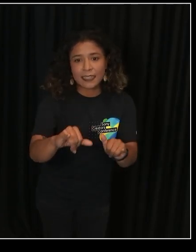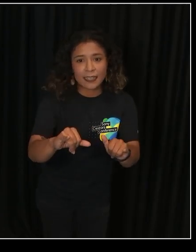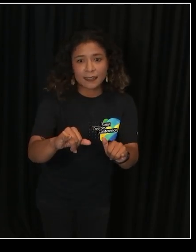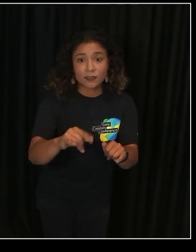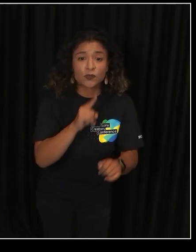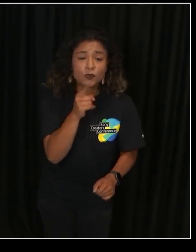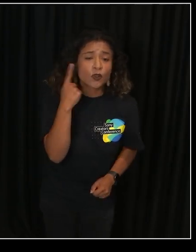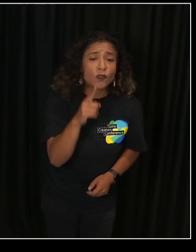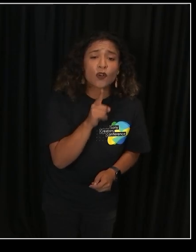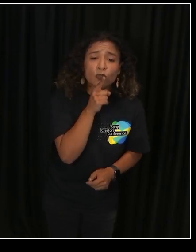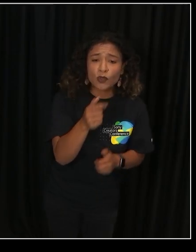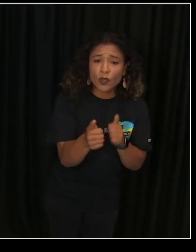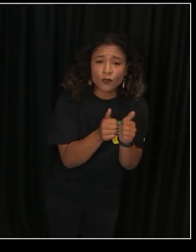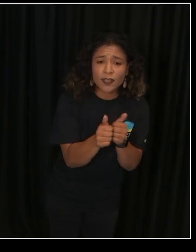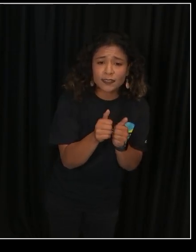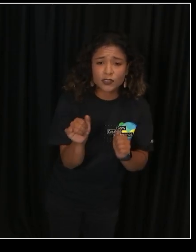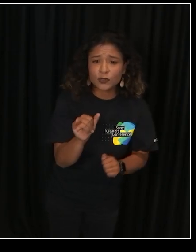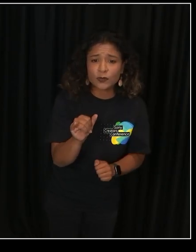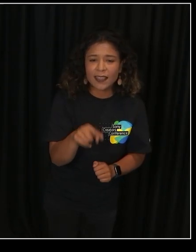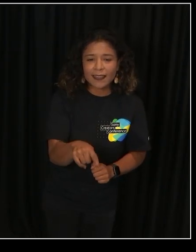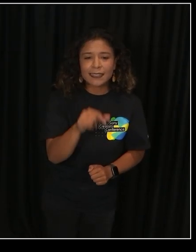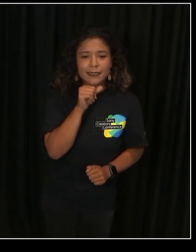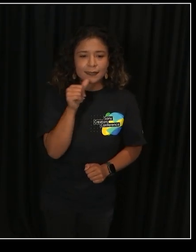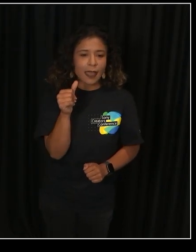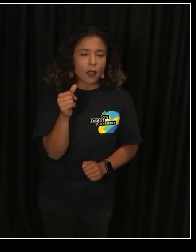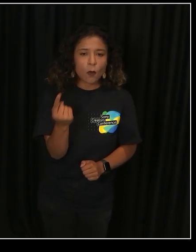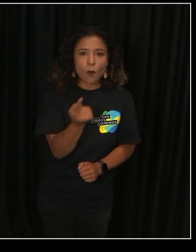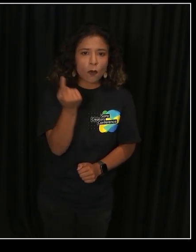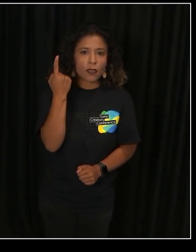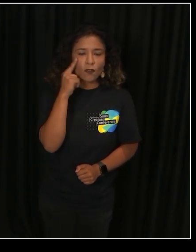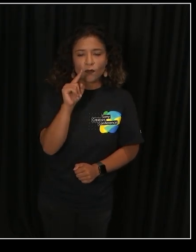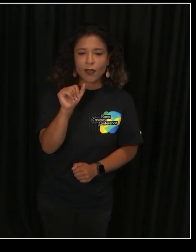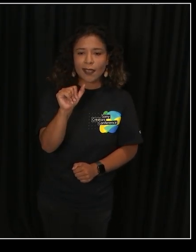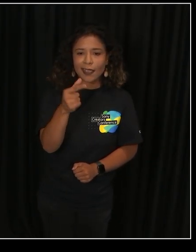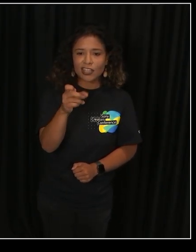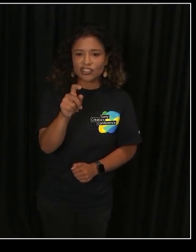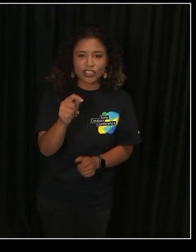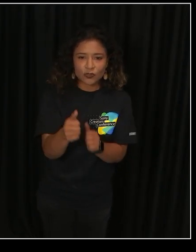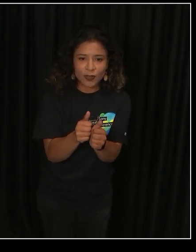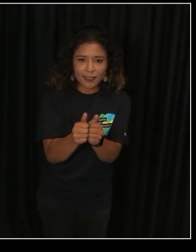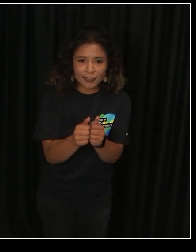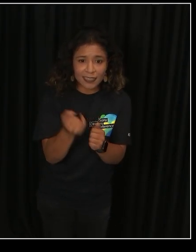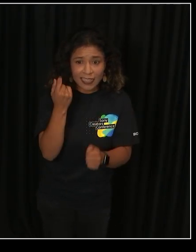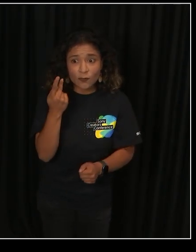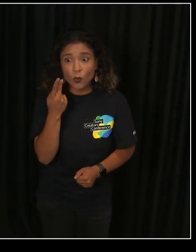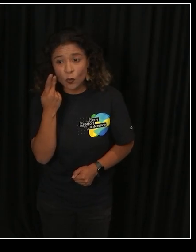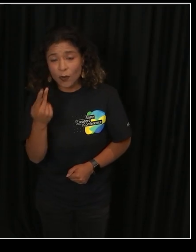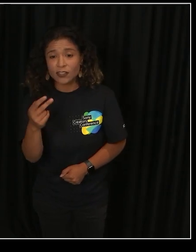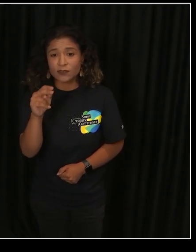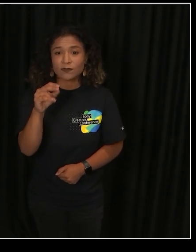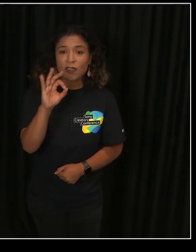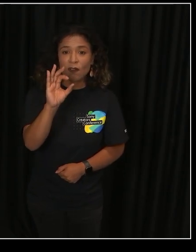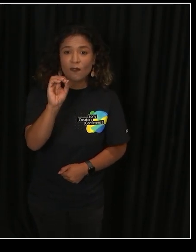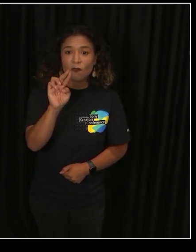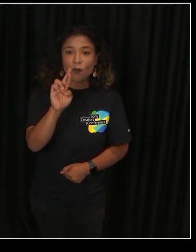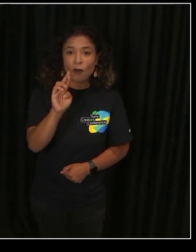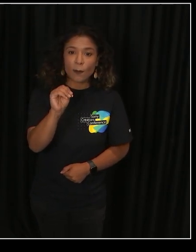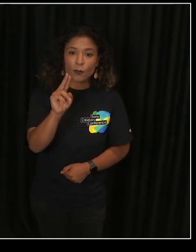So this is not unique to racing against high end agents. If you watch Formula 1, a lot of the incidents